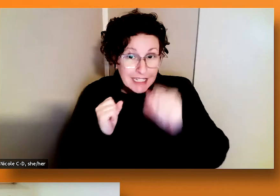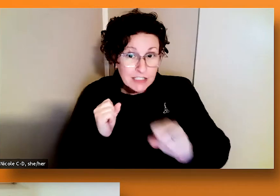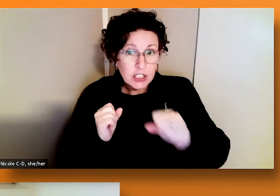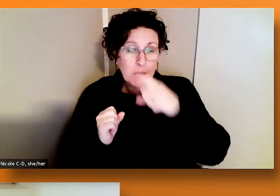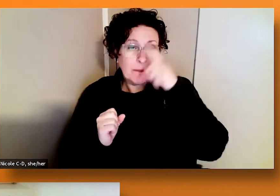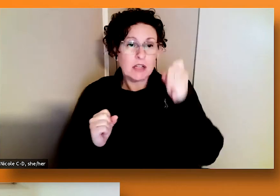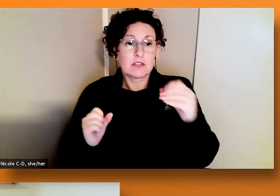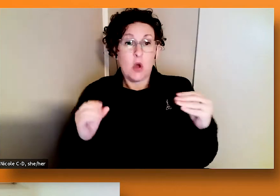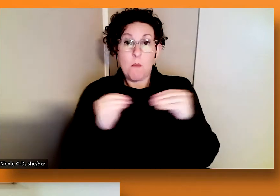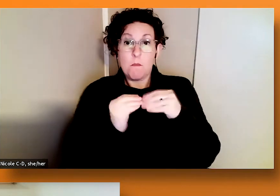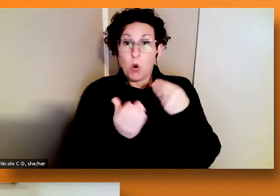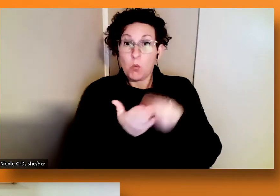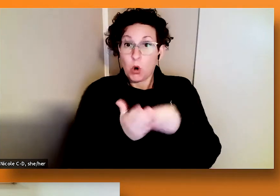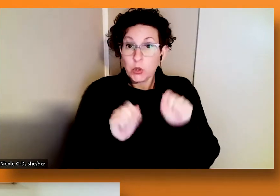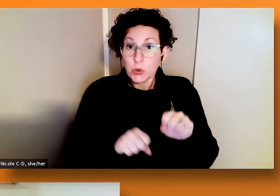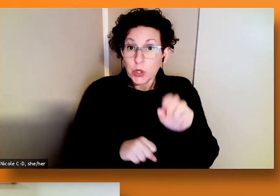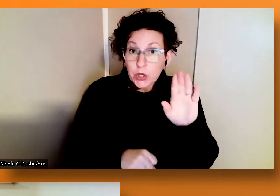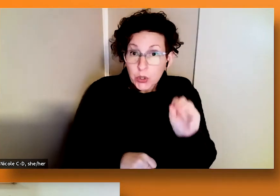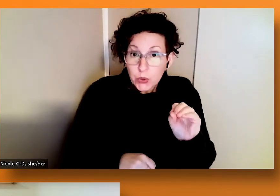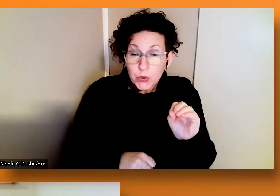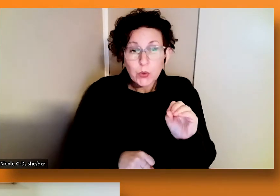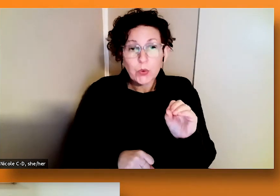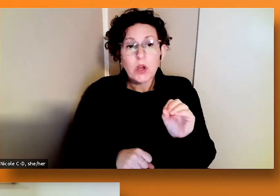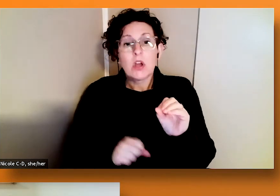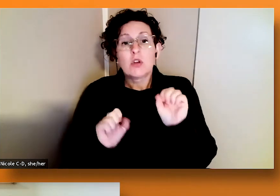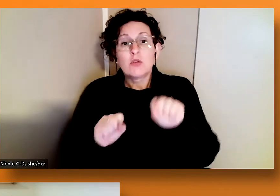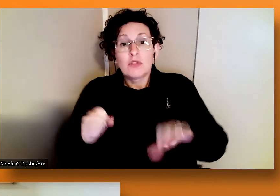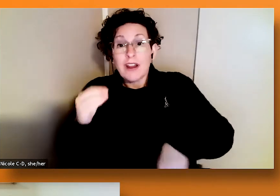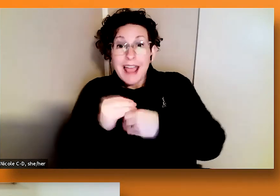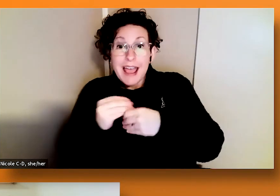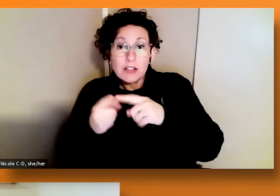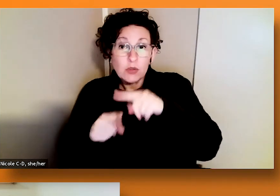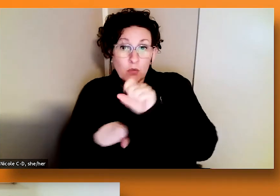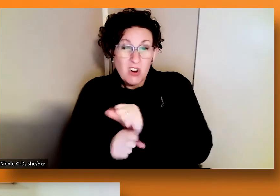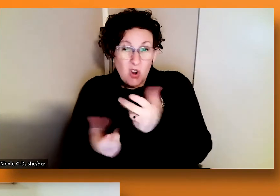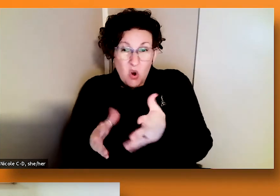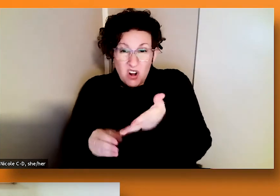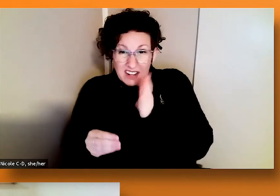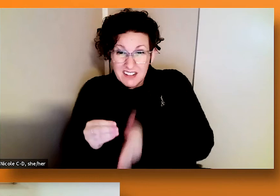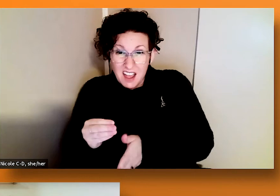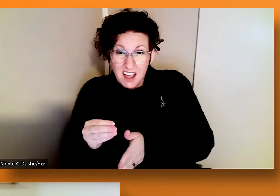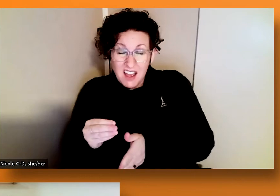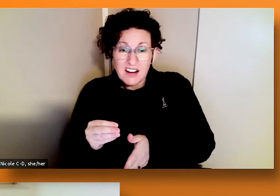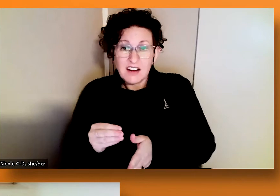or there's more work you think you could do, you could build on the work you've already done.